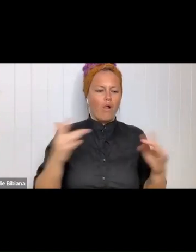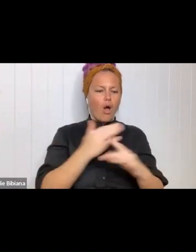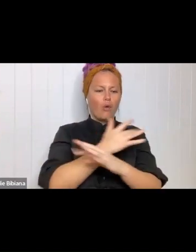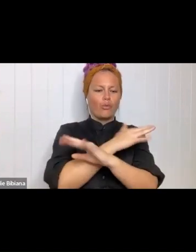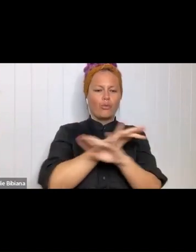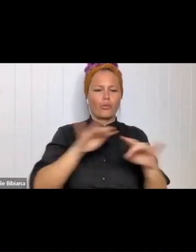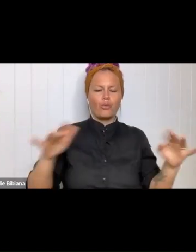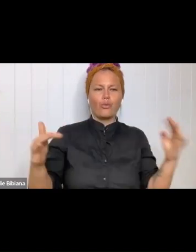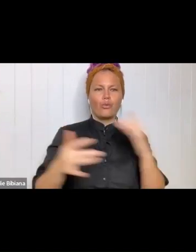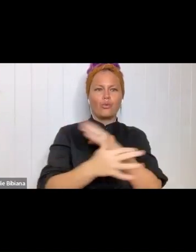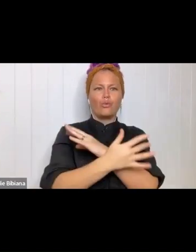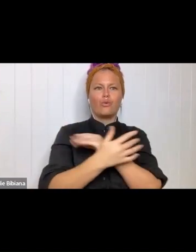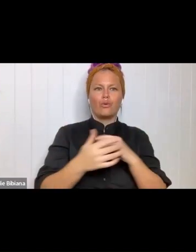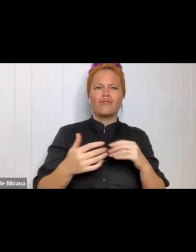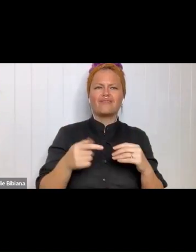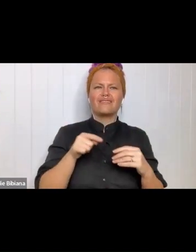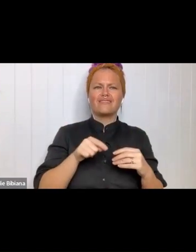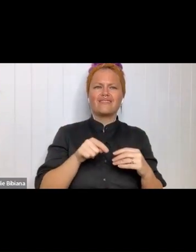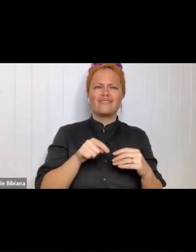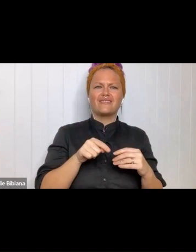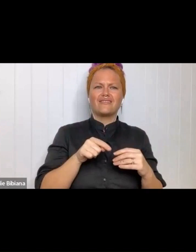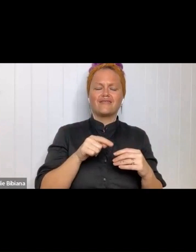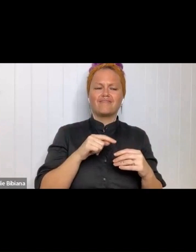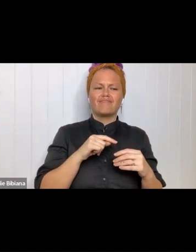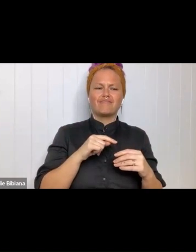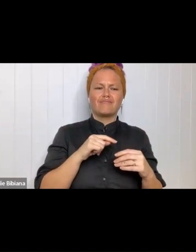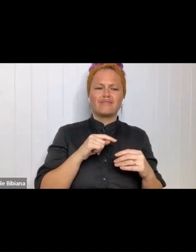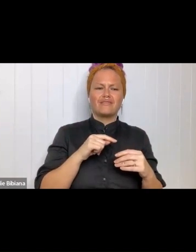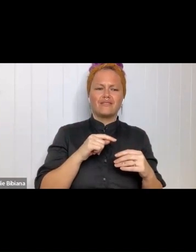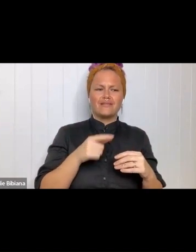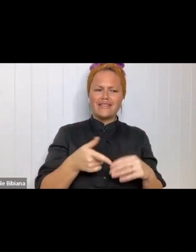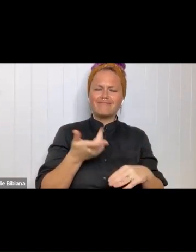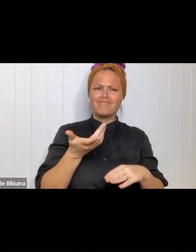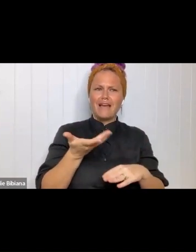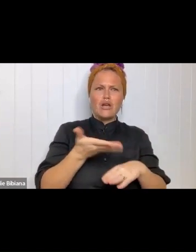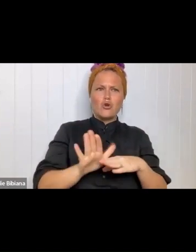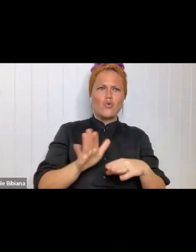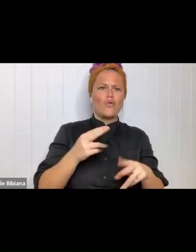which is a really, that was a new thing for us. And it's